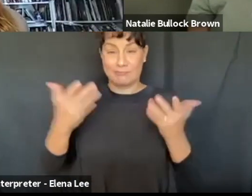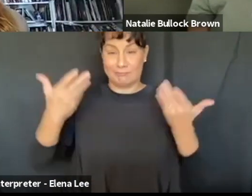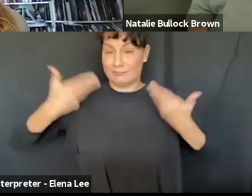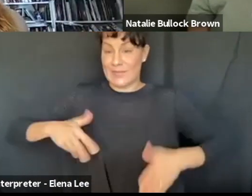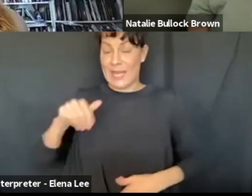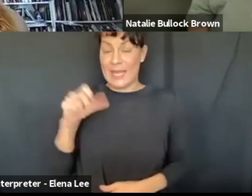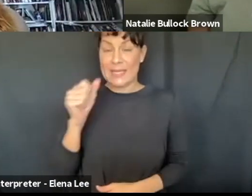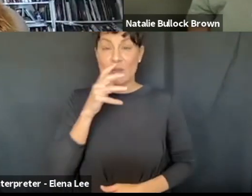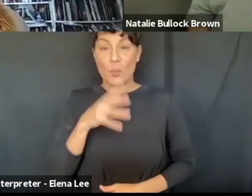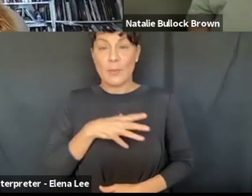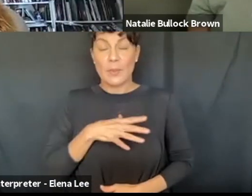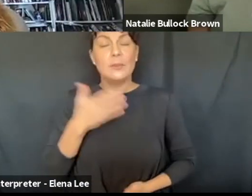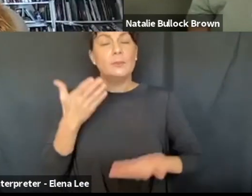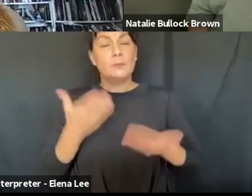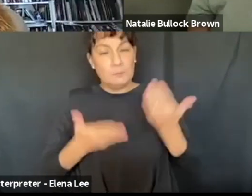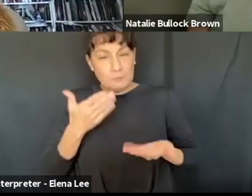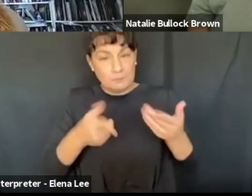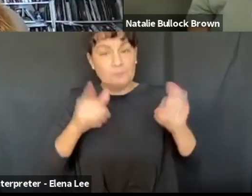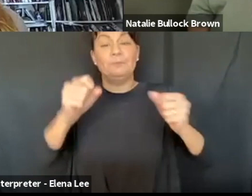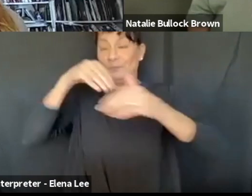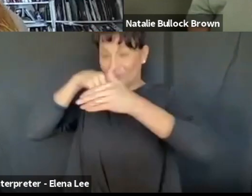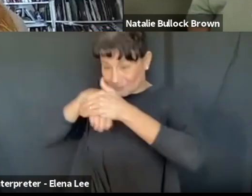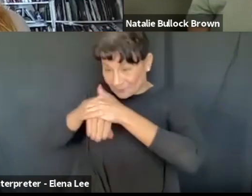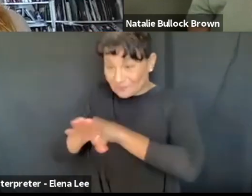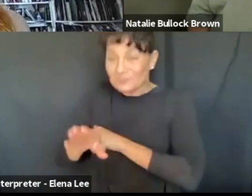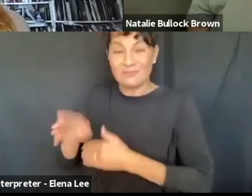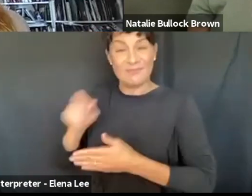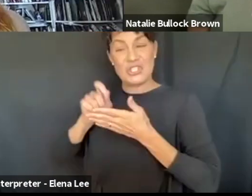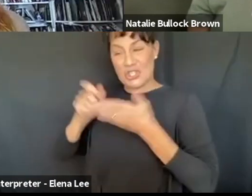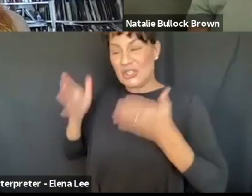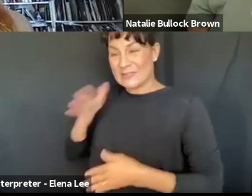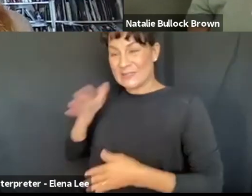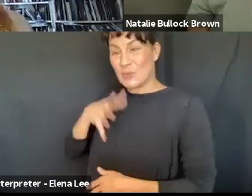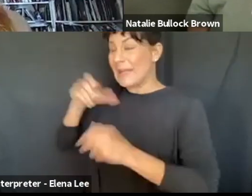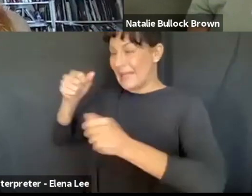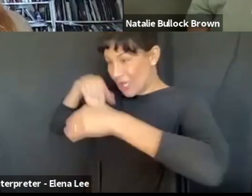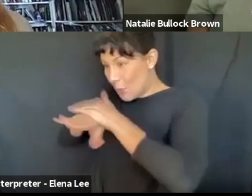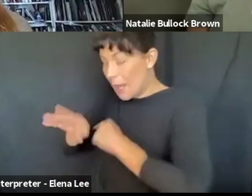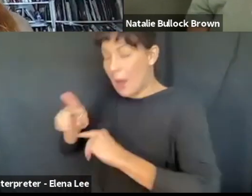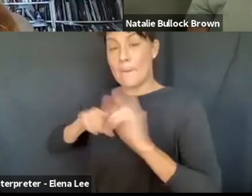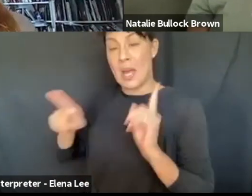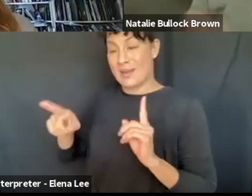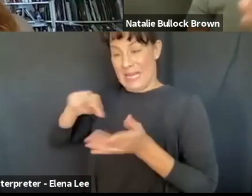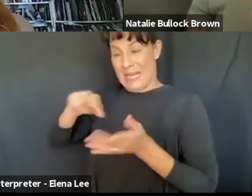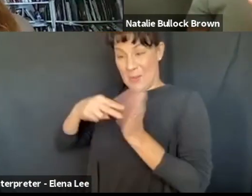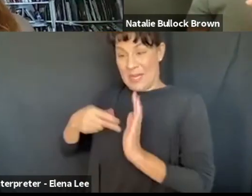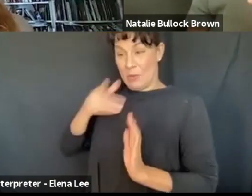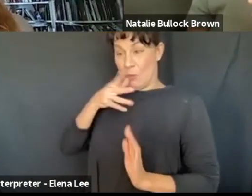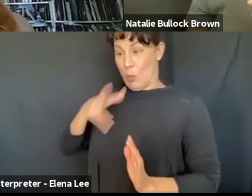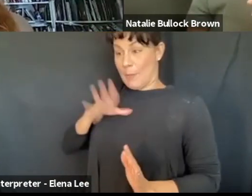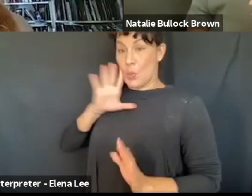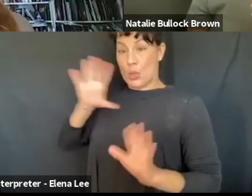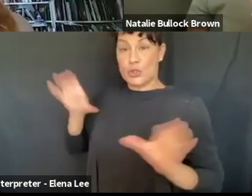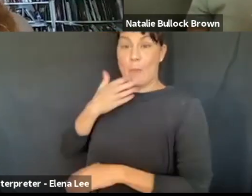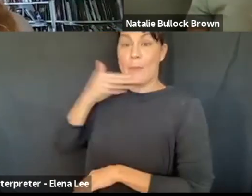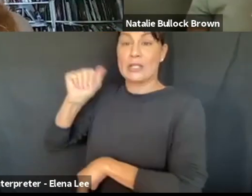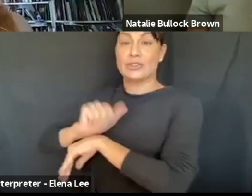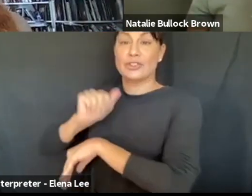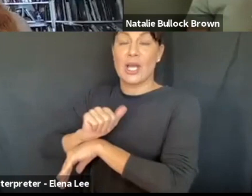that might get you in the room, but it doesn't necessarily mean that that person is gonna do a better job. I think we take a more ethical approach.